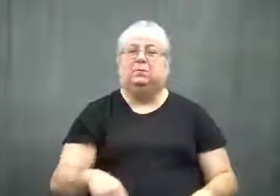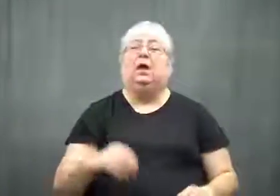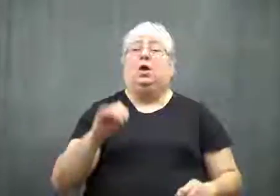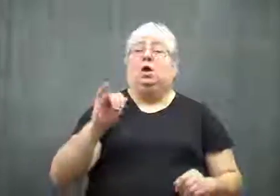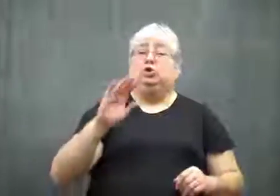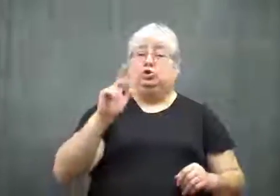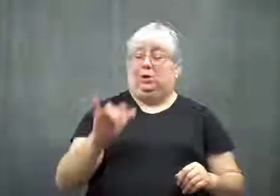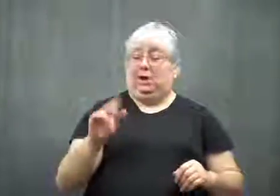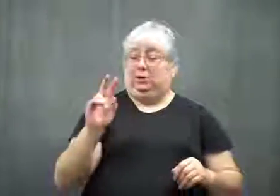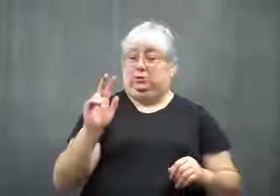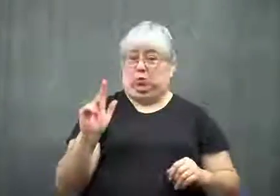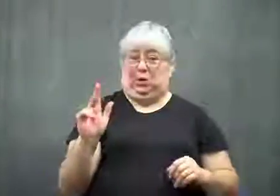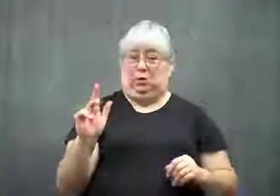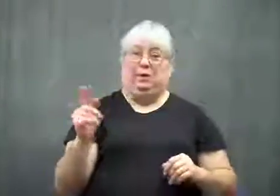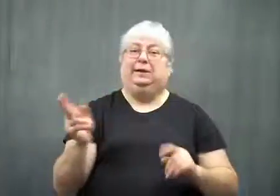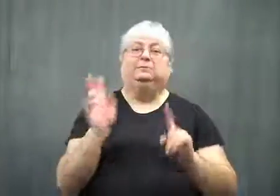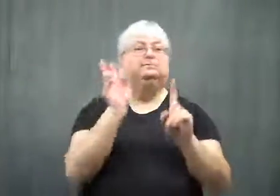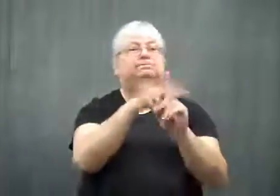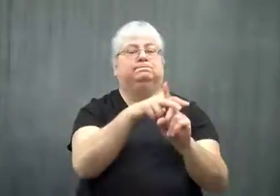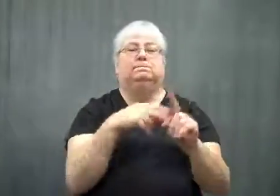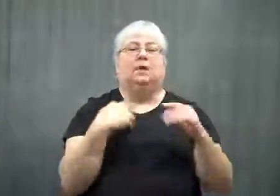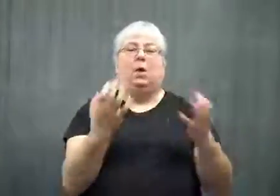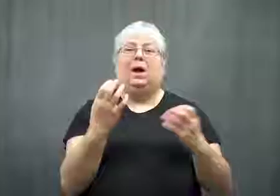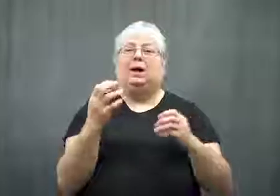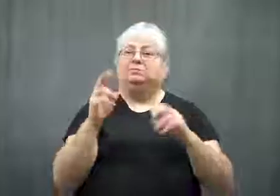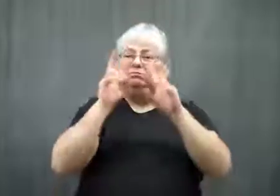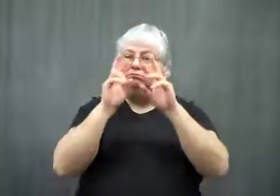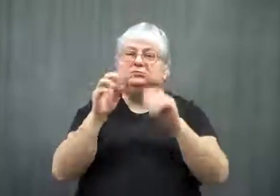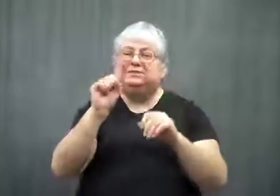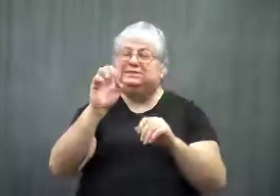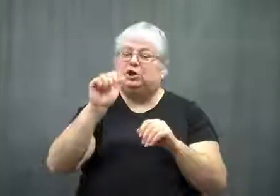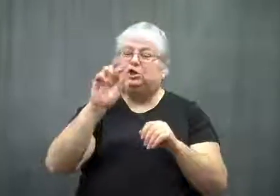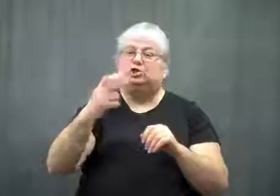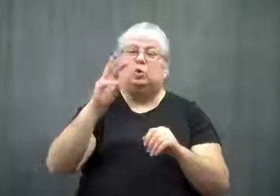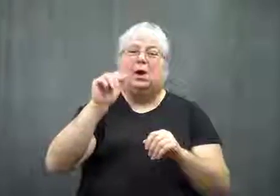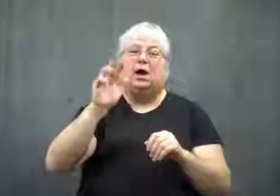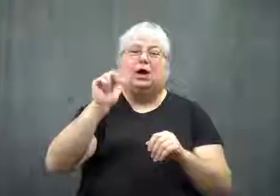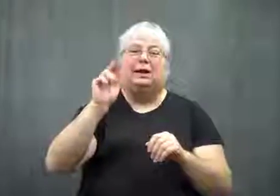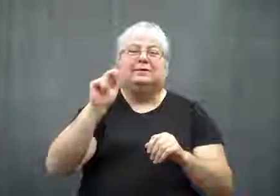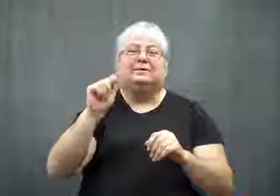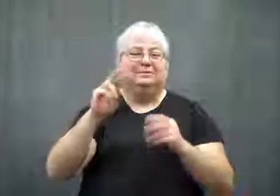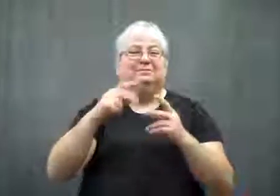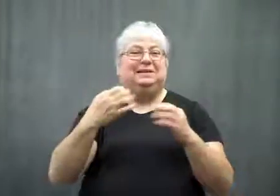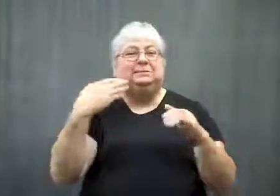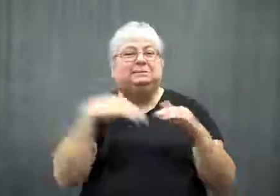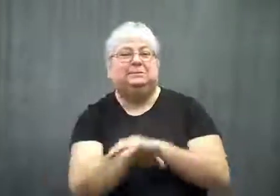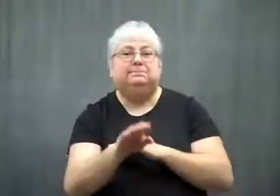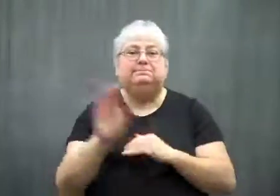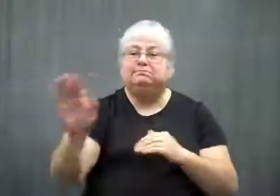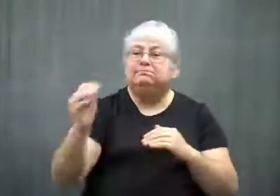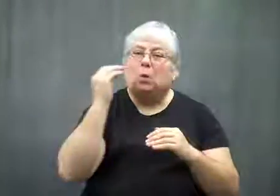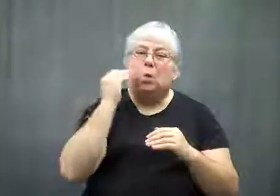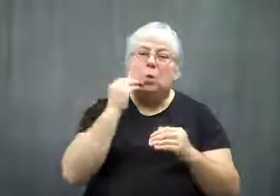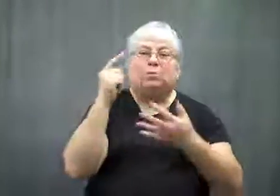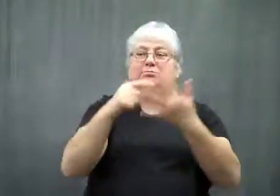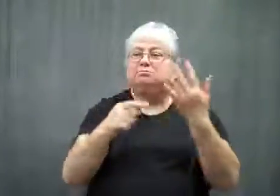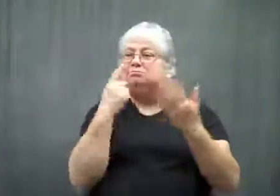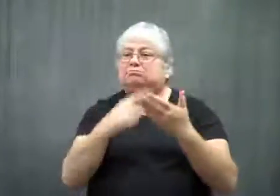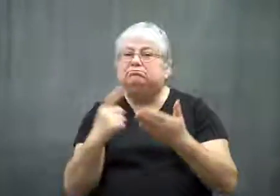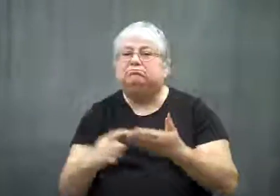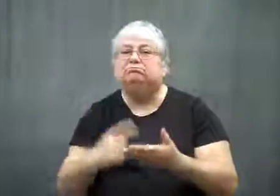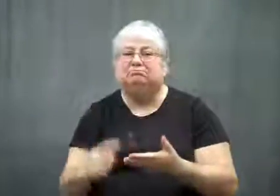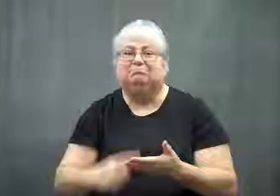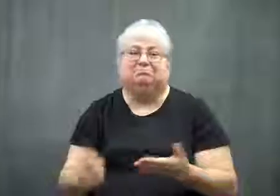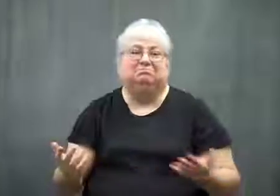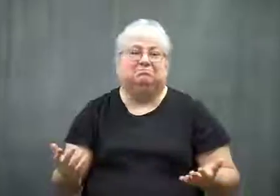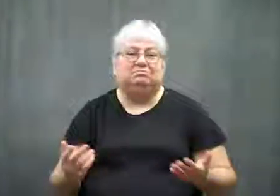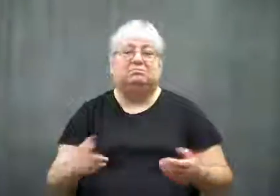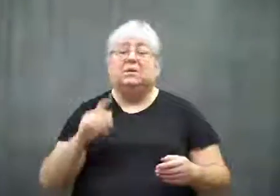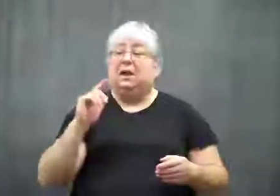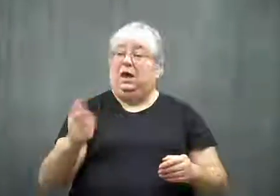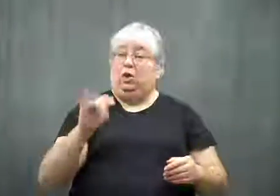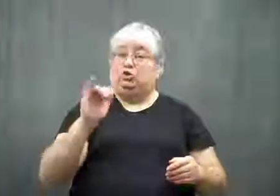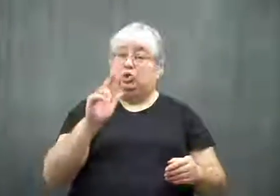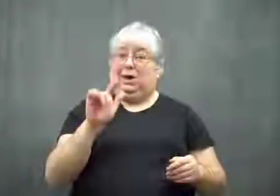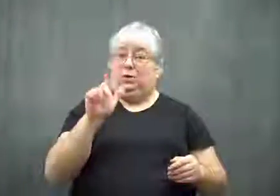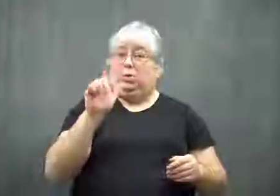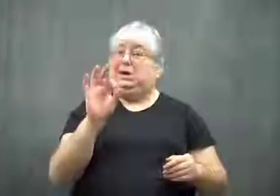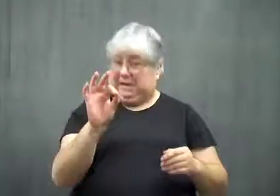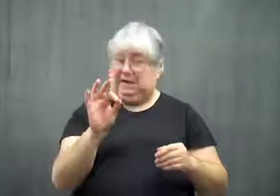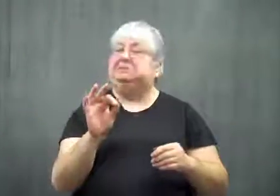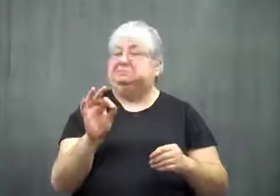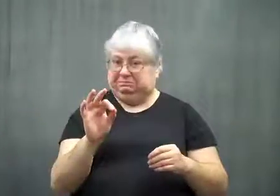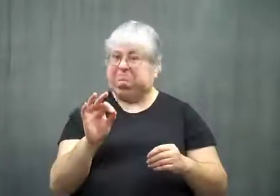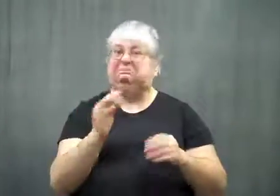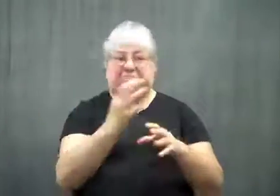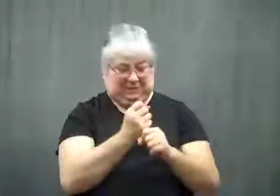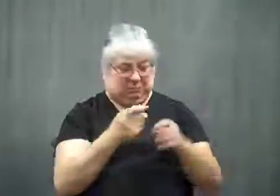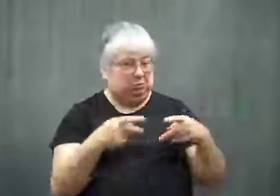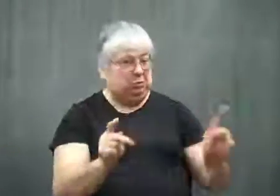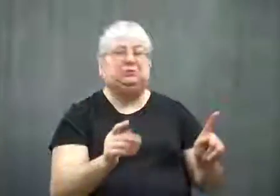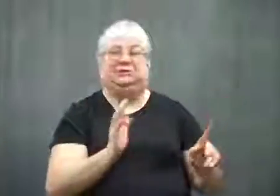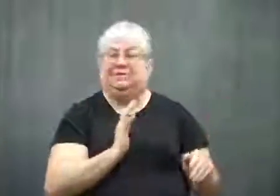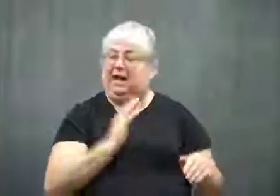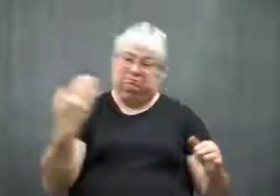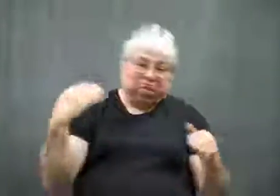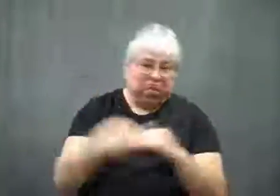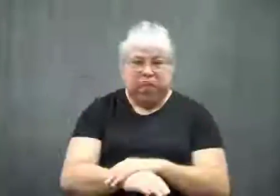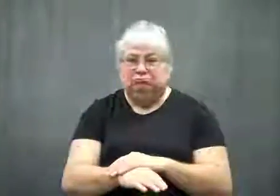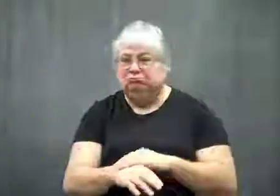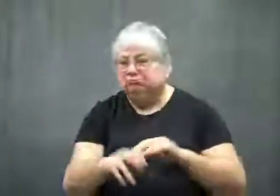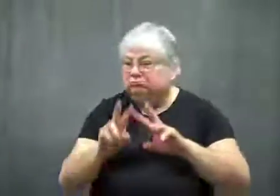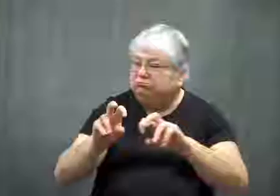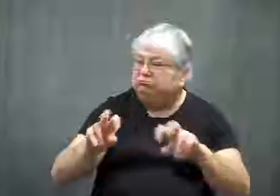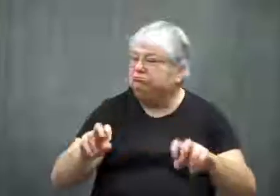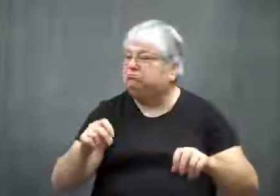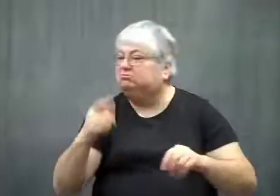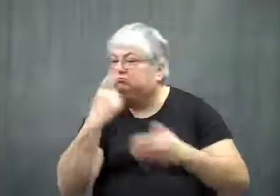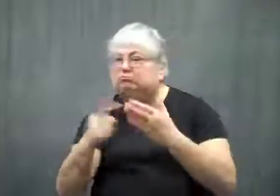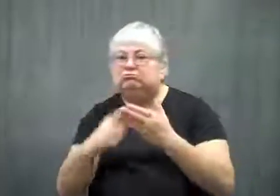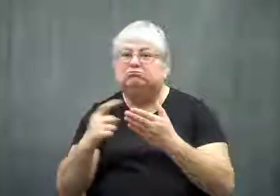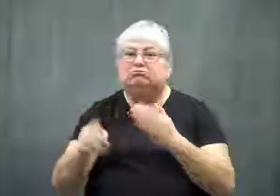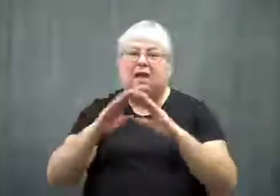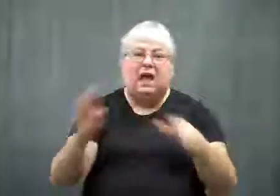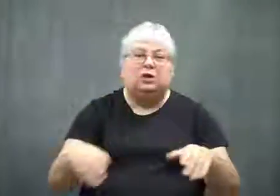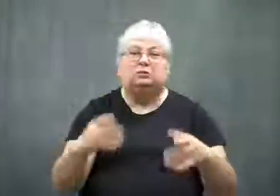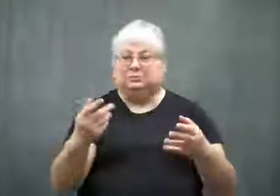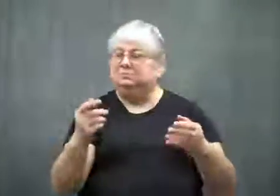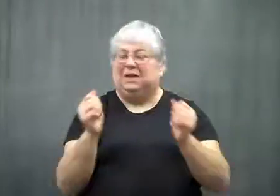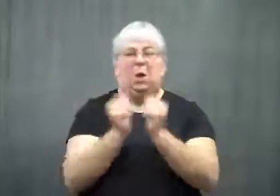He filed for a search warrant on July 23.